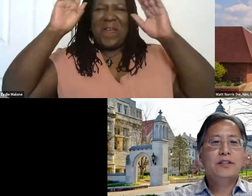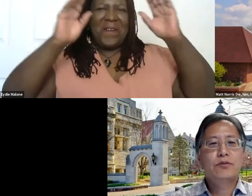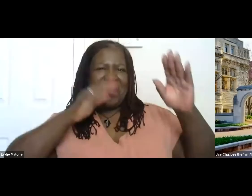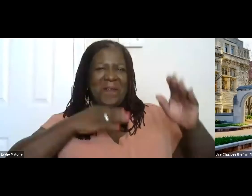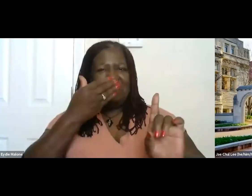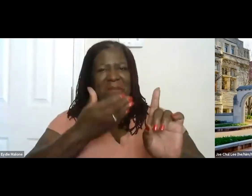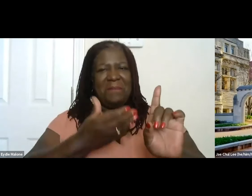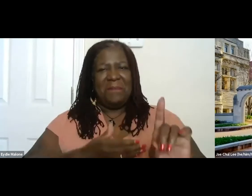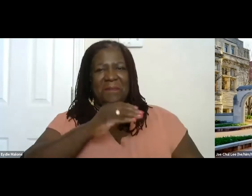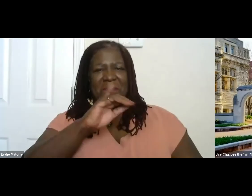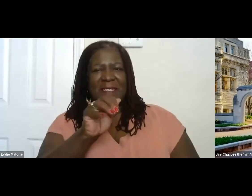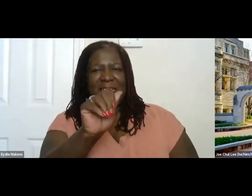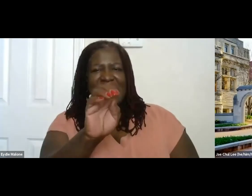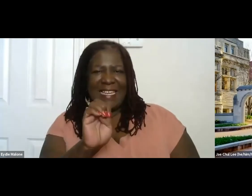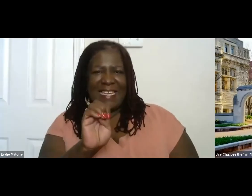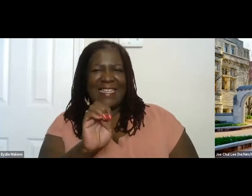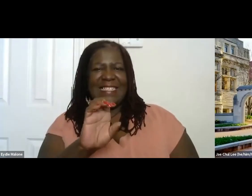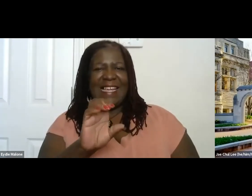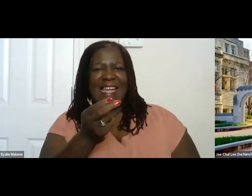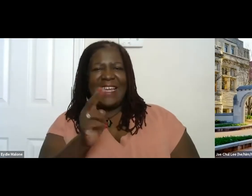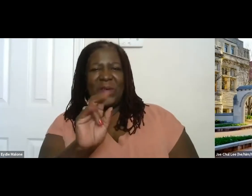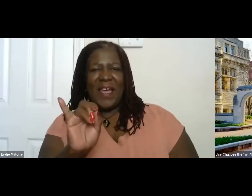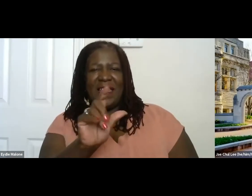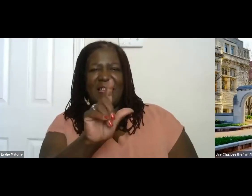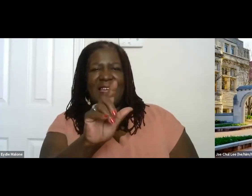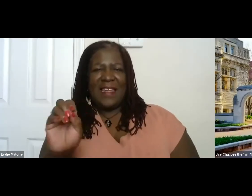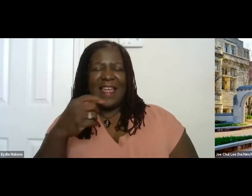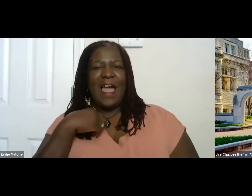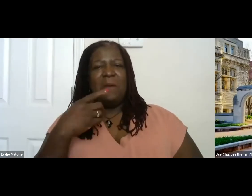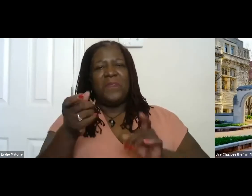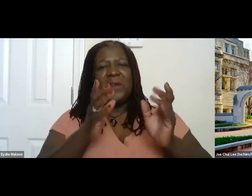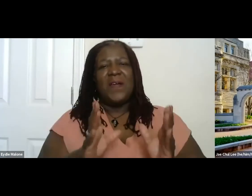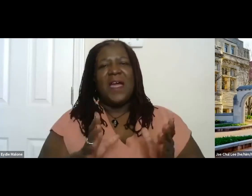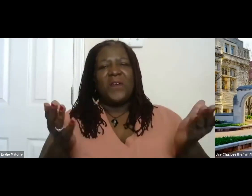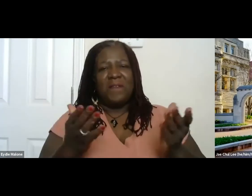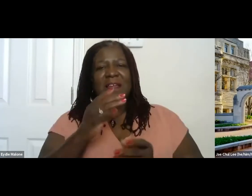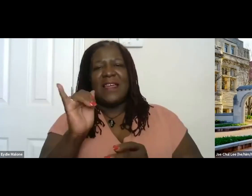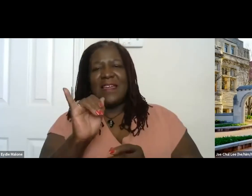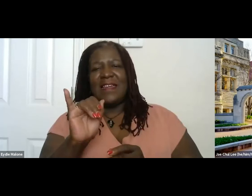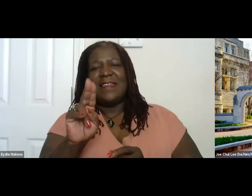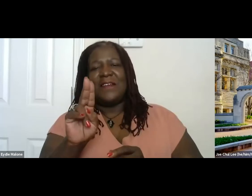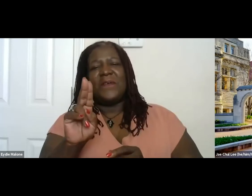the director for the Center for Health Equity at Indiana Institute on Disability and Community. We